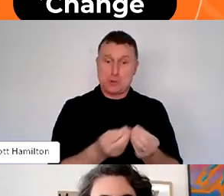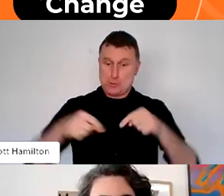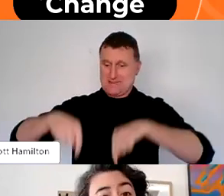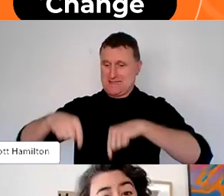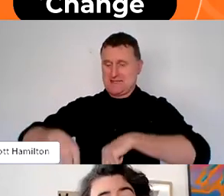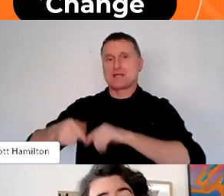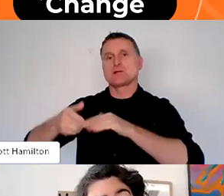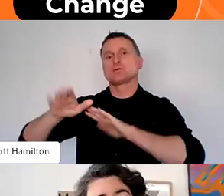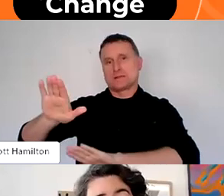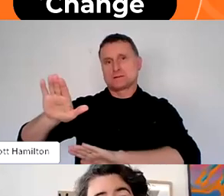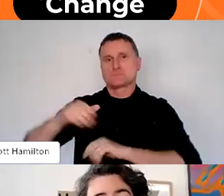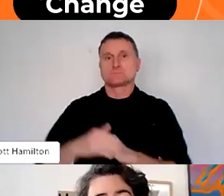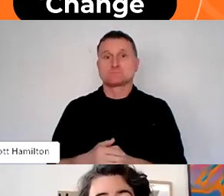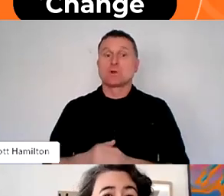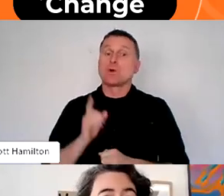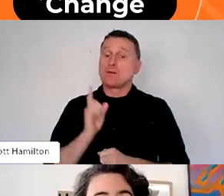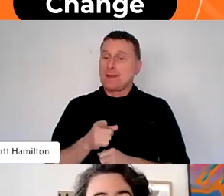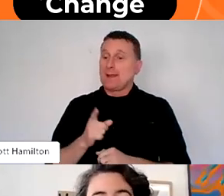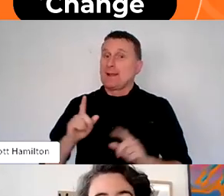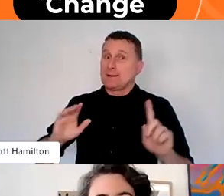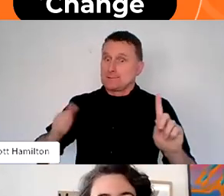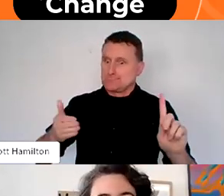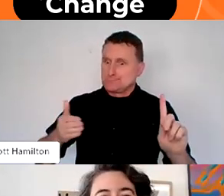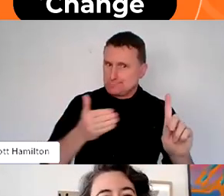the journey that we need to go on. It can be done, it seems like